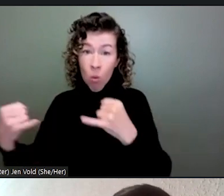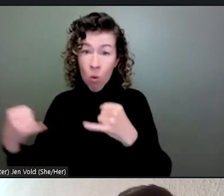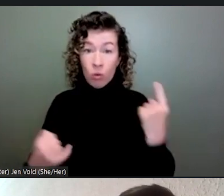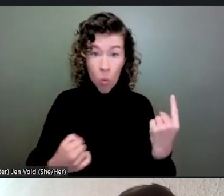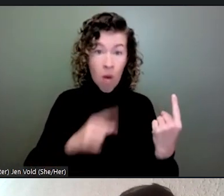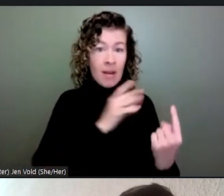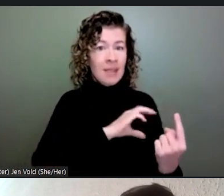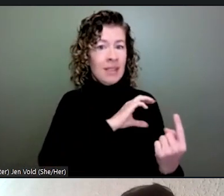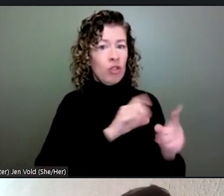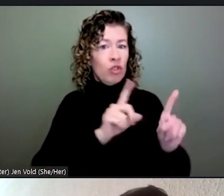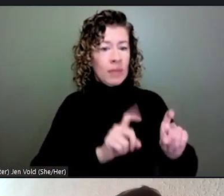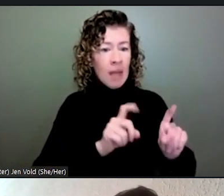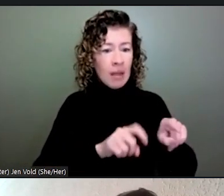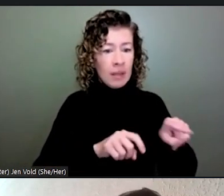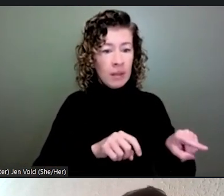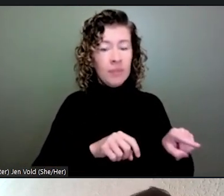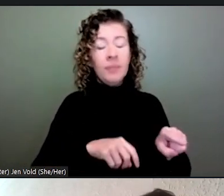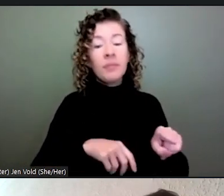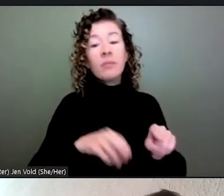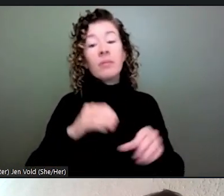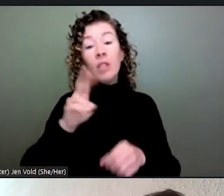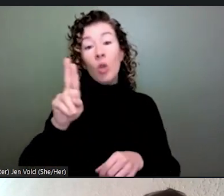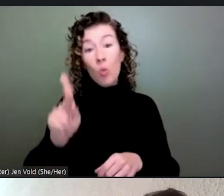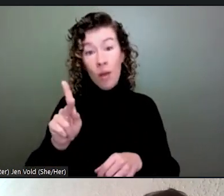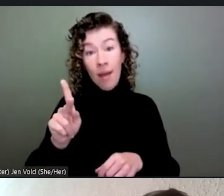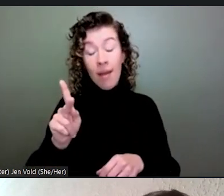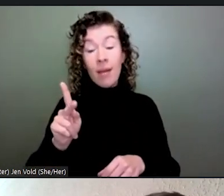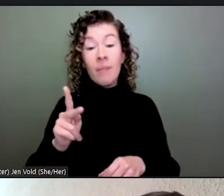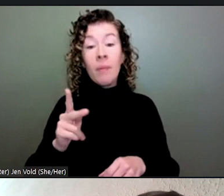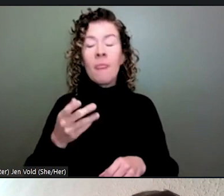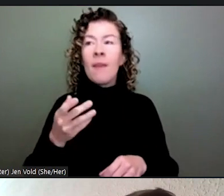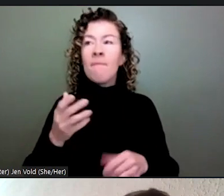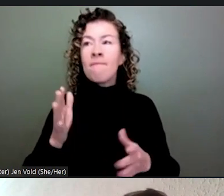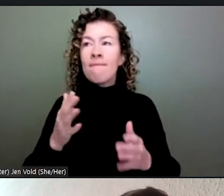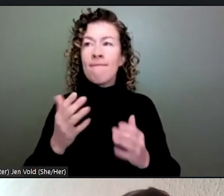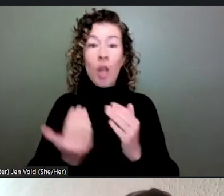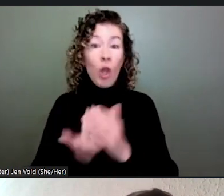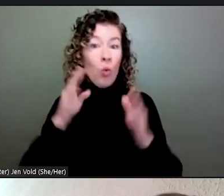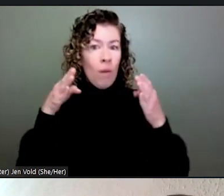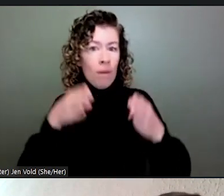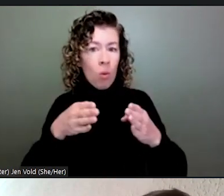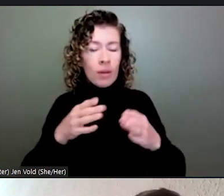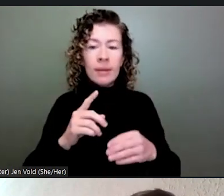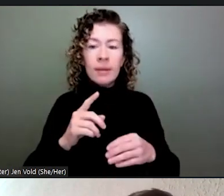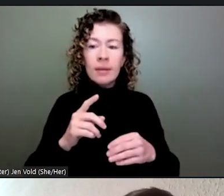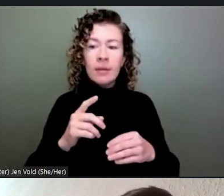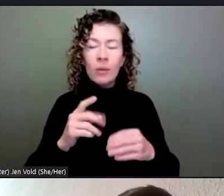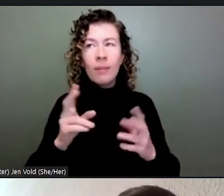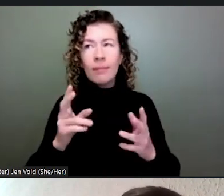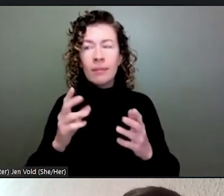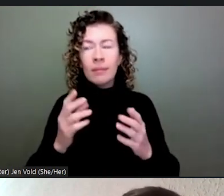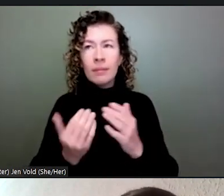So in the UK then the kind of new focus, I guess--maybe I'm showing my age, but--